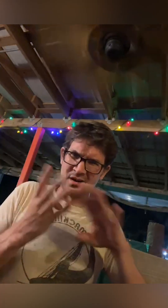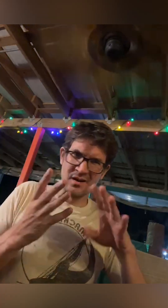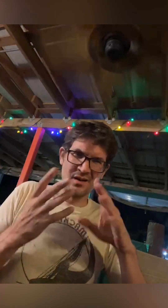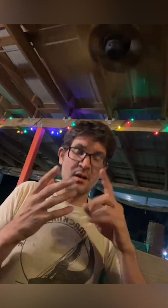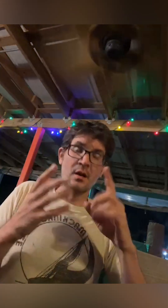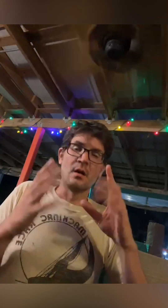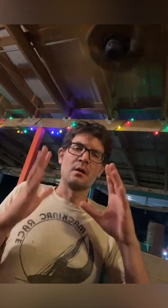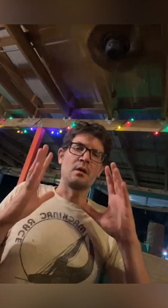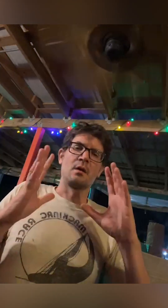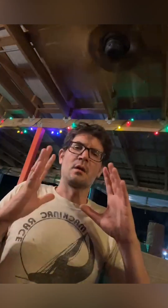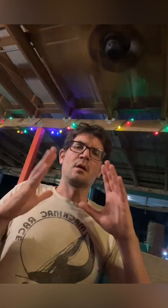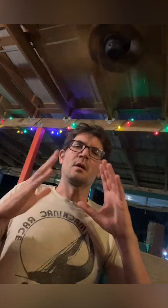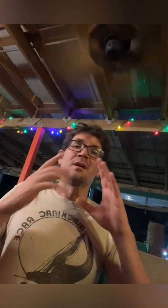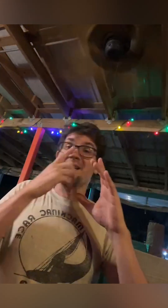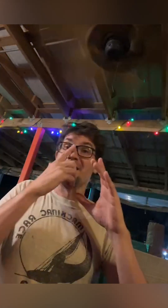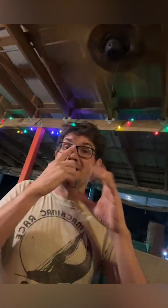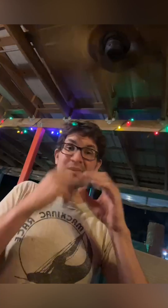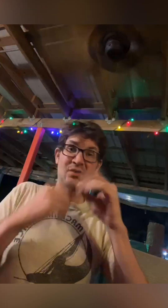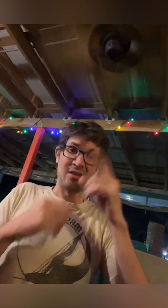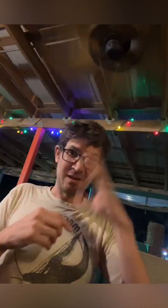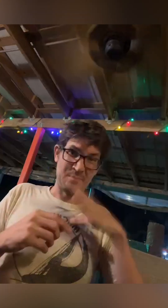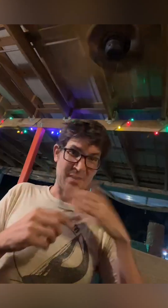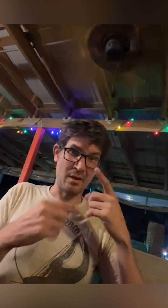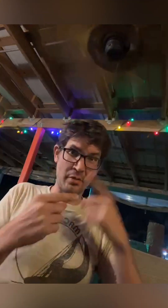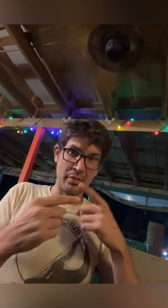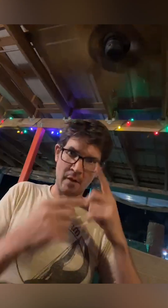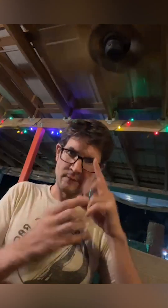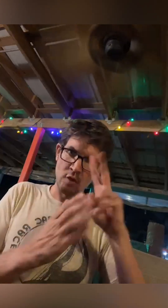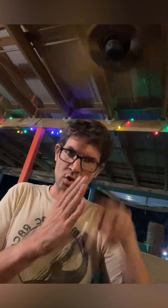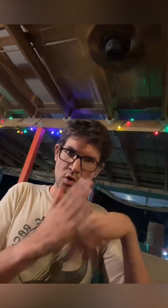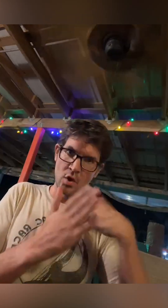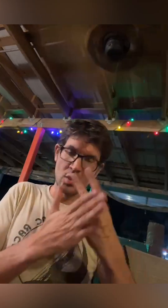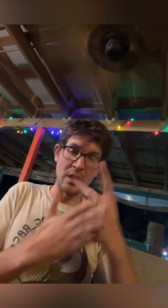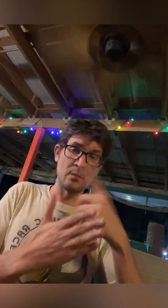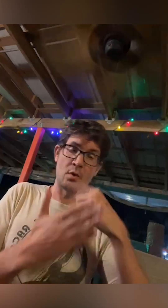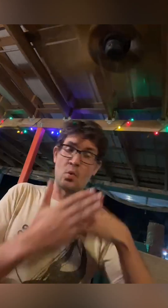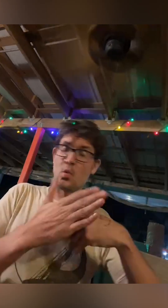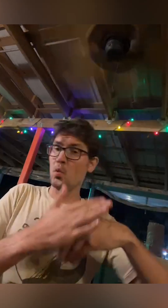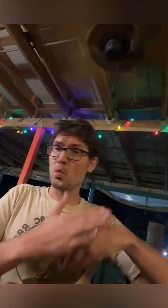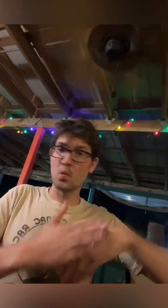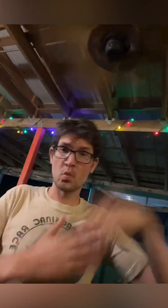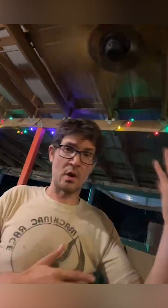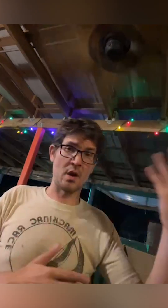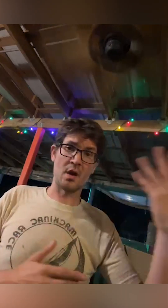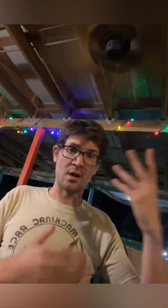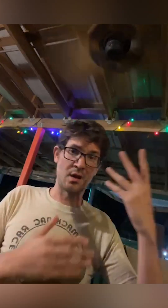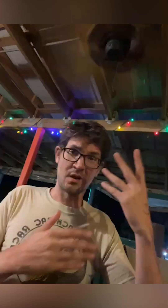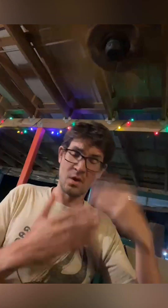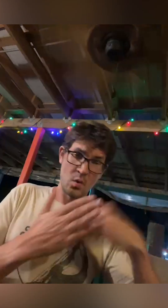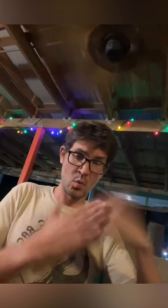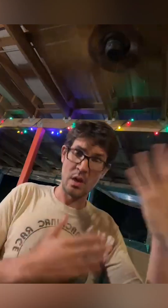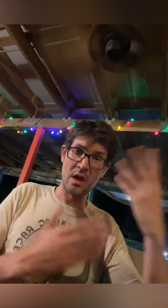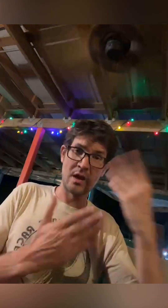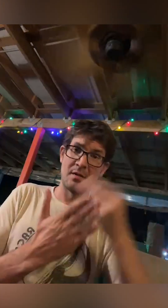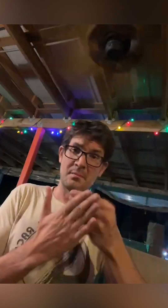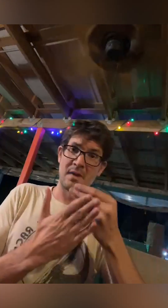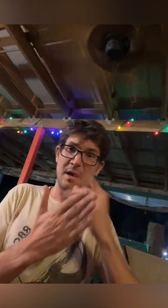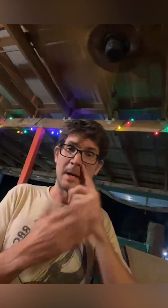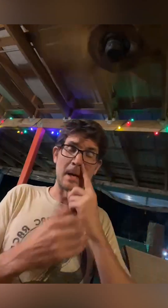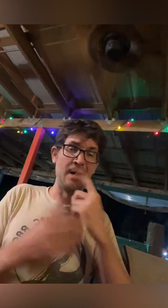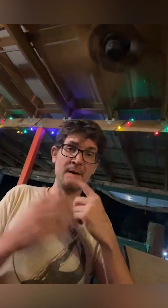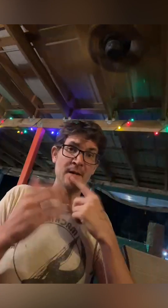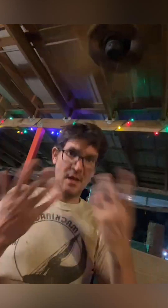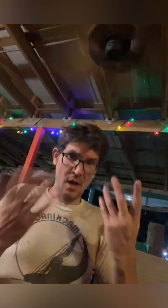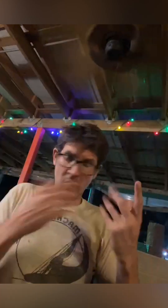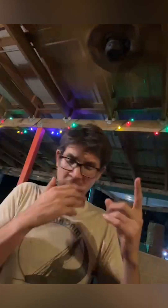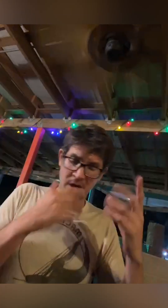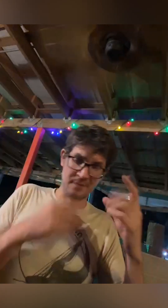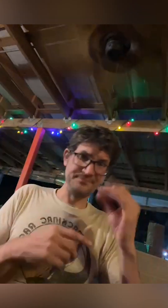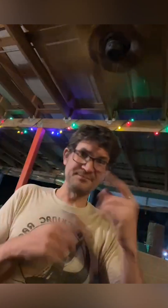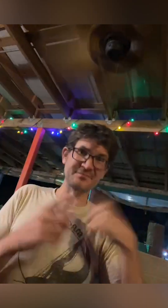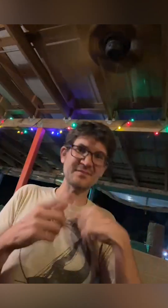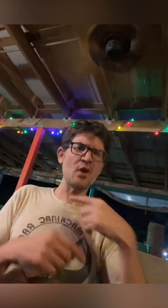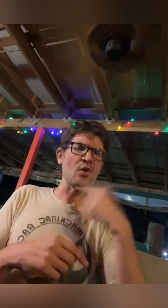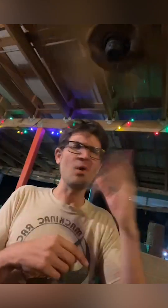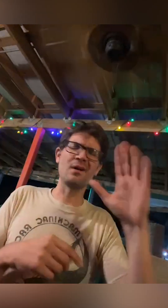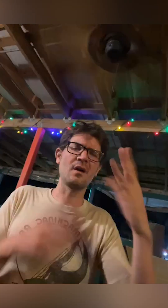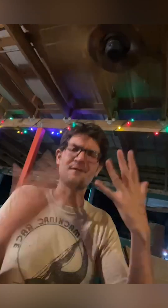The electrician struggled with it for two hours, and honestly, it was just a waste of money.